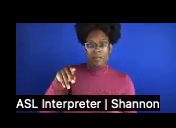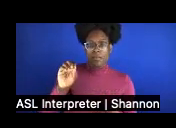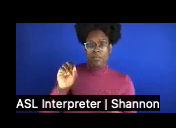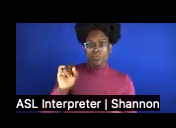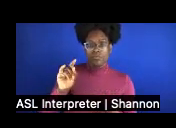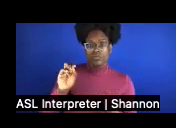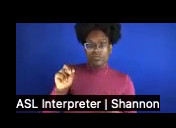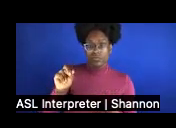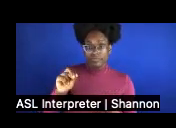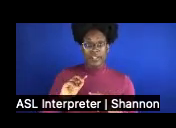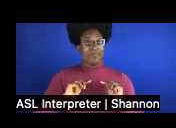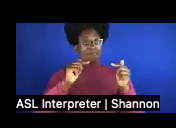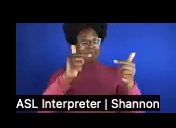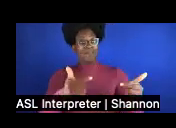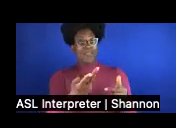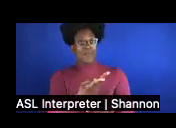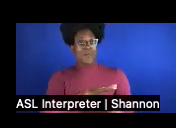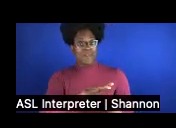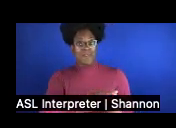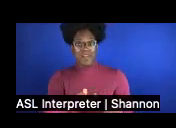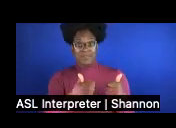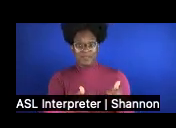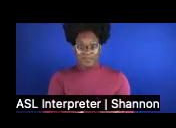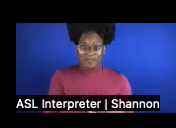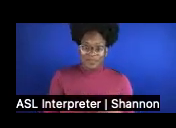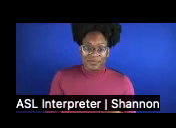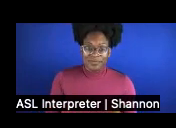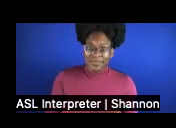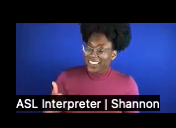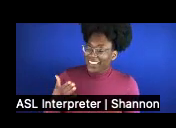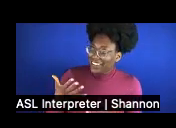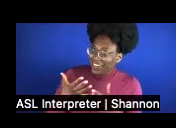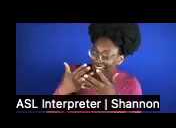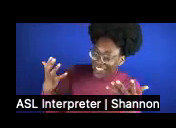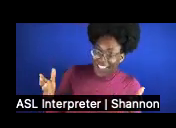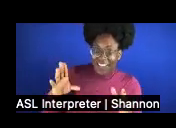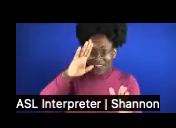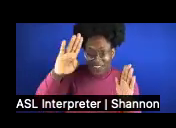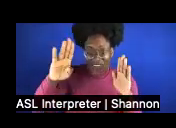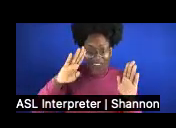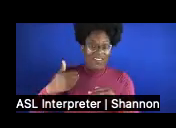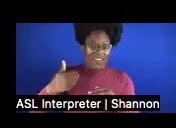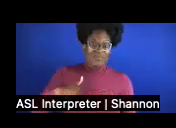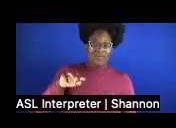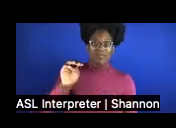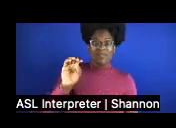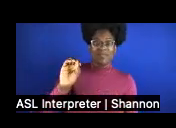[Mohsine, presenter] Thank you very much. Hello, everyone. My name is Mohsine Bensaid and it is a great pleasure to be here today